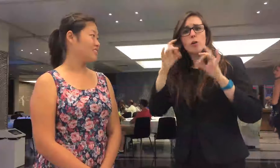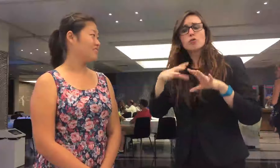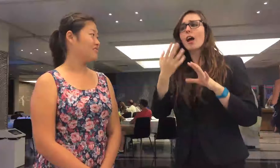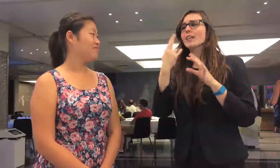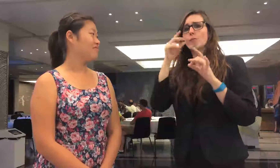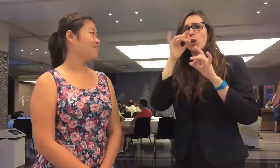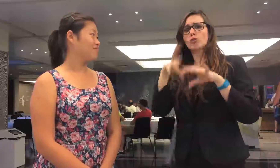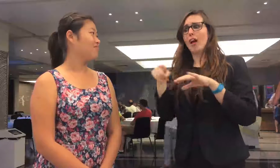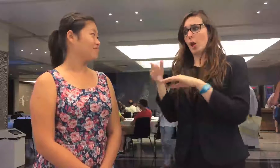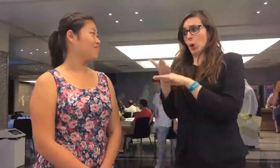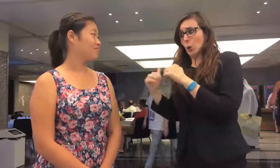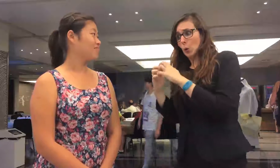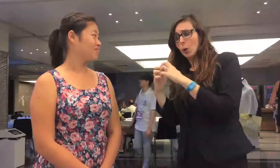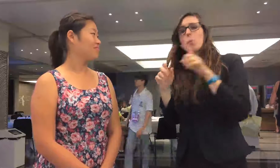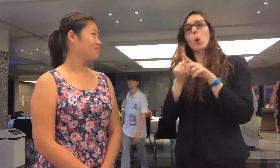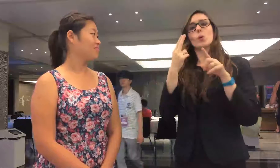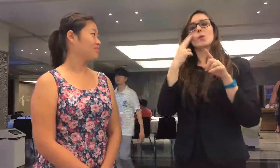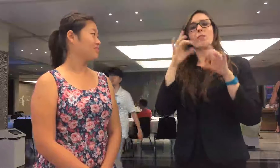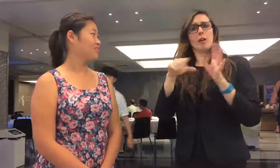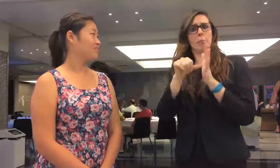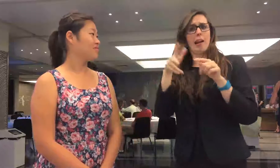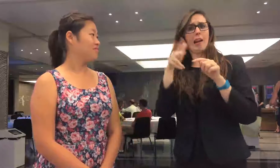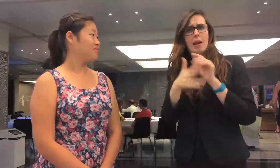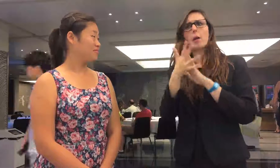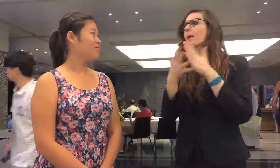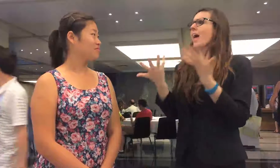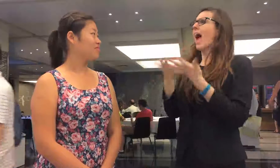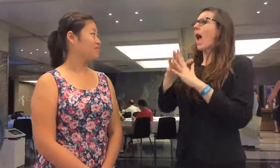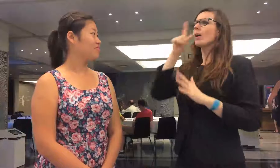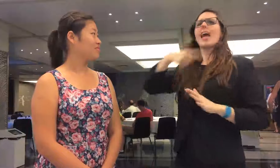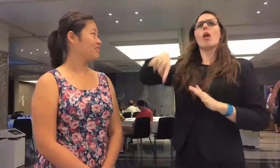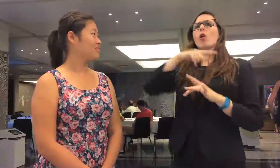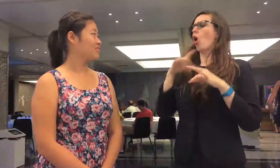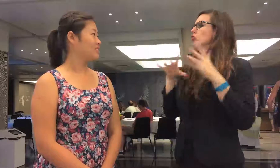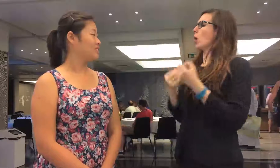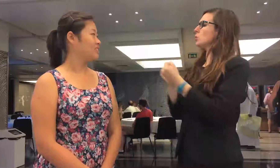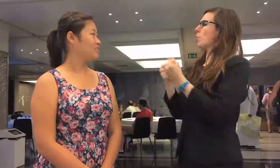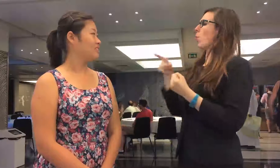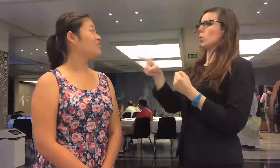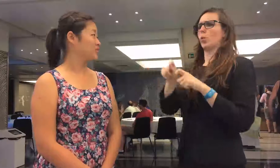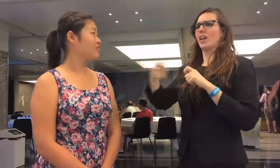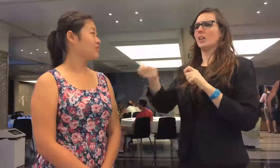Shirley has to bear the costs herself, because the Deaf Australia Youth Group is fairly new, and Deaf Australia's been defunded.